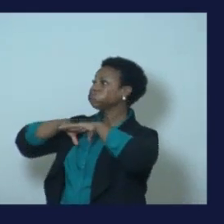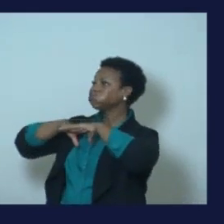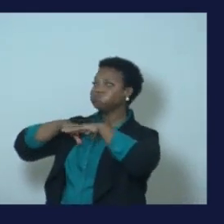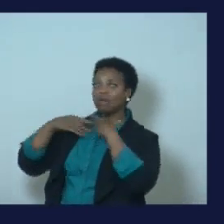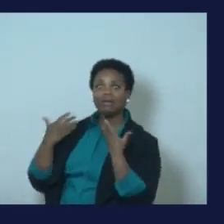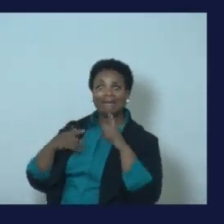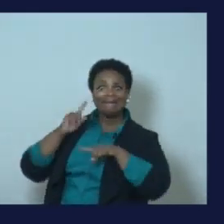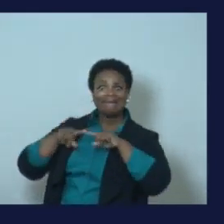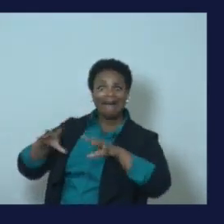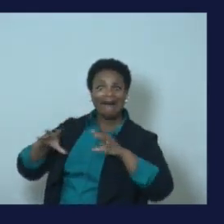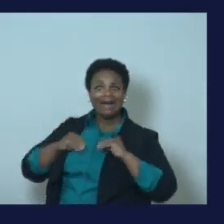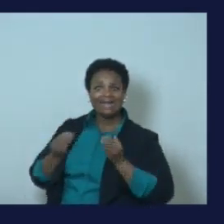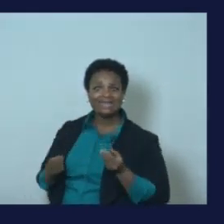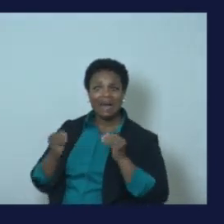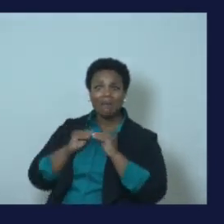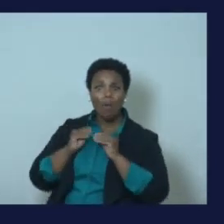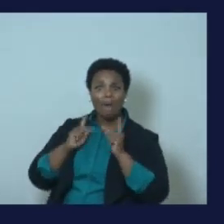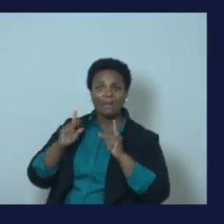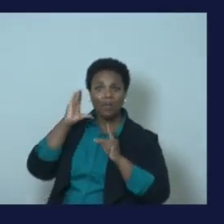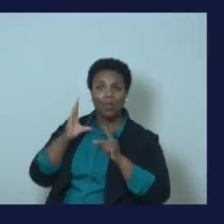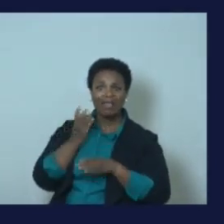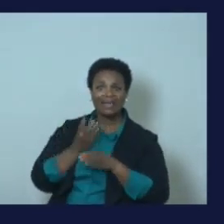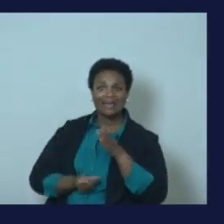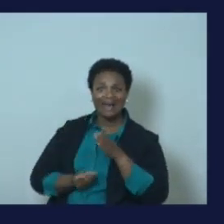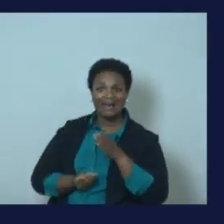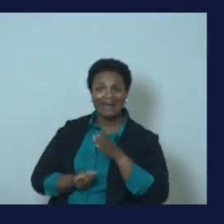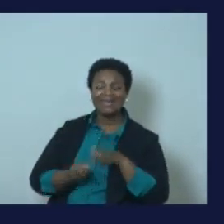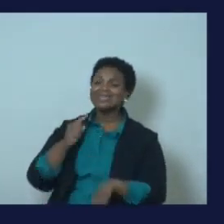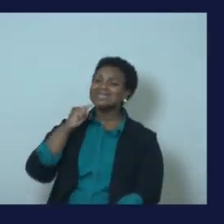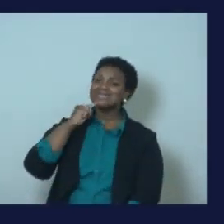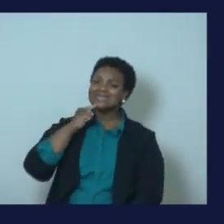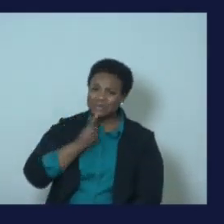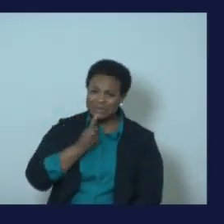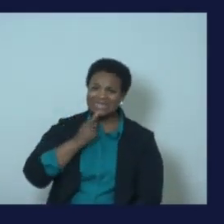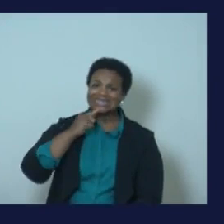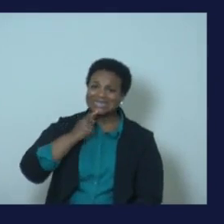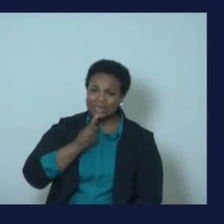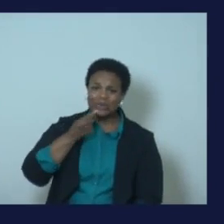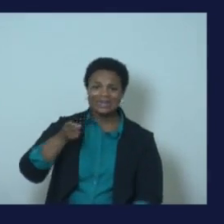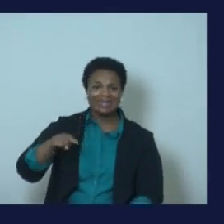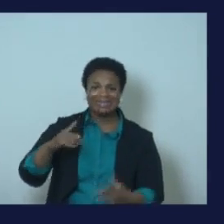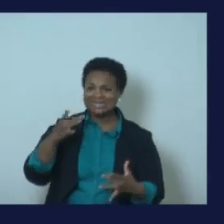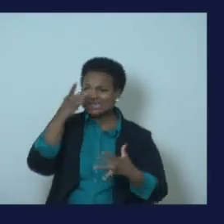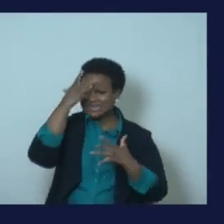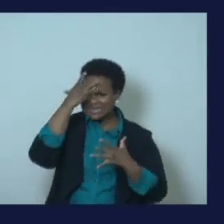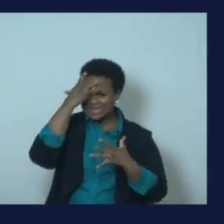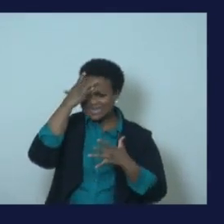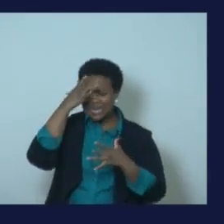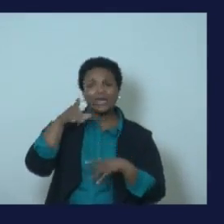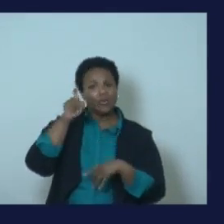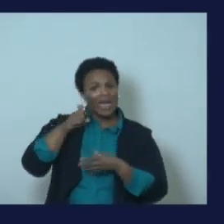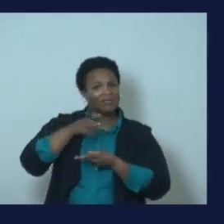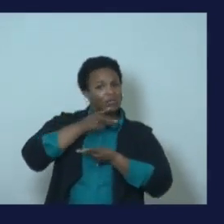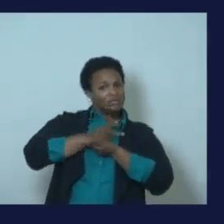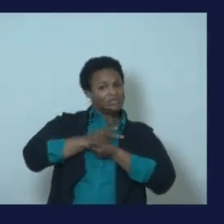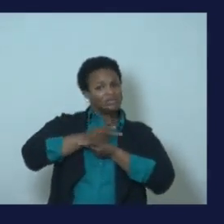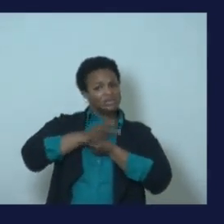WE OVERWHELM THE HEALTH CARE SYSTEM THE ECONOMY CAN’T GET SAFELY REOPENED AND PEOPLE DIED FROM COVID.